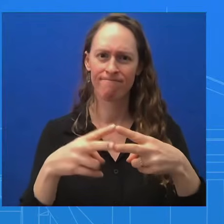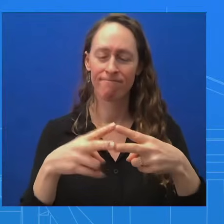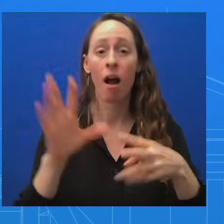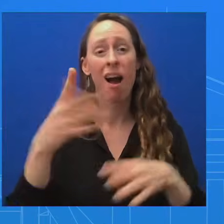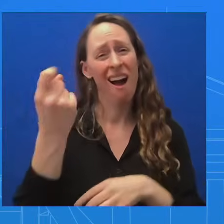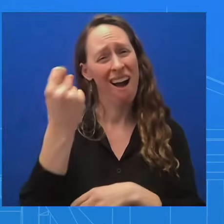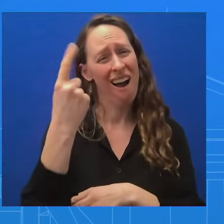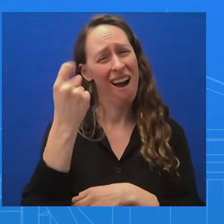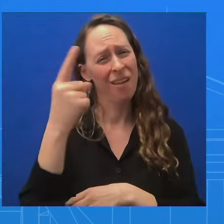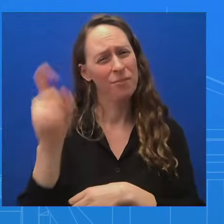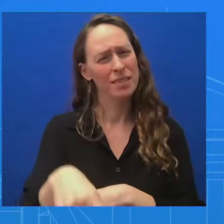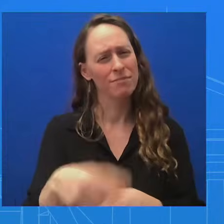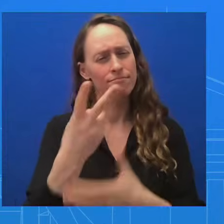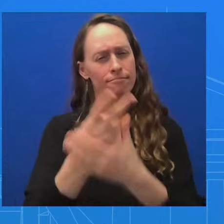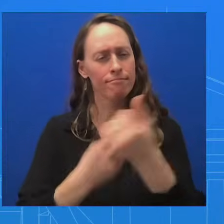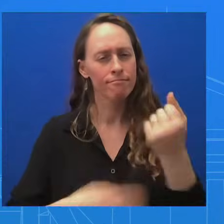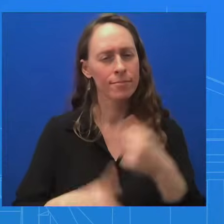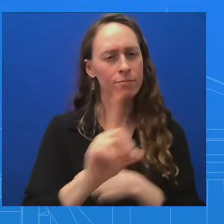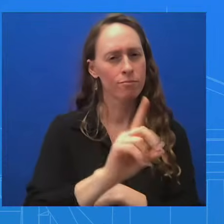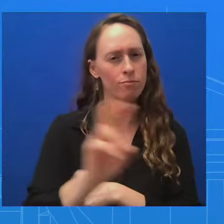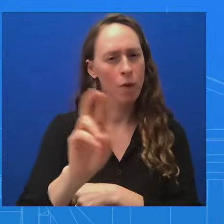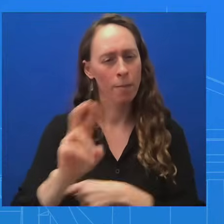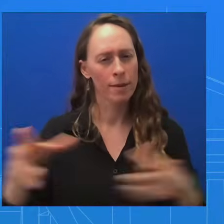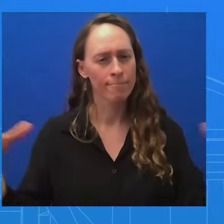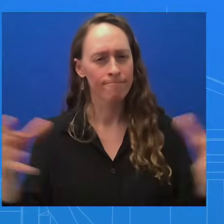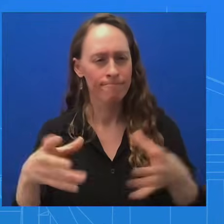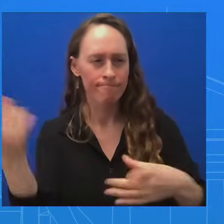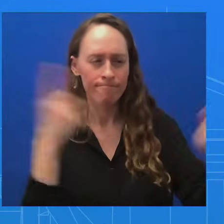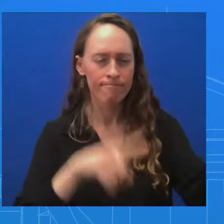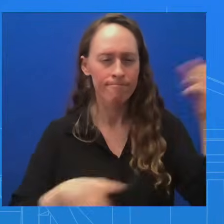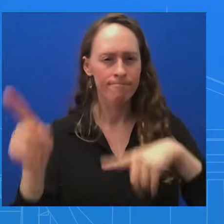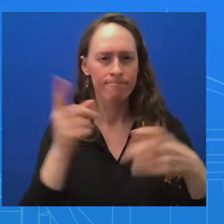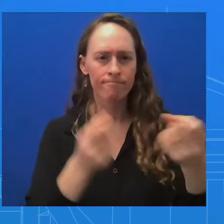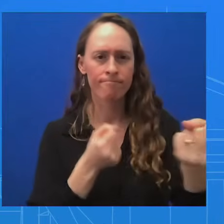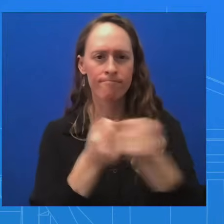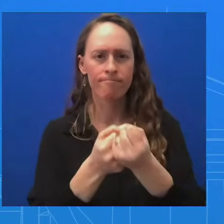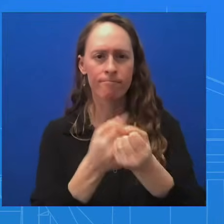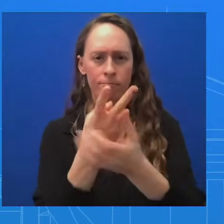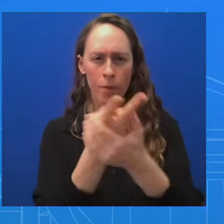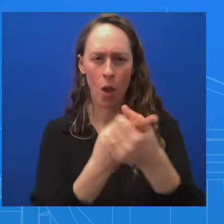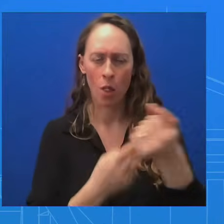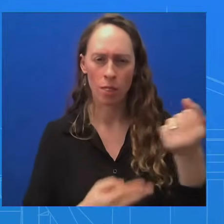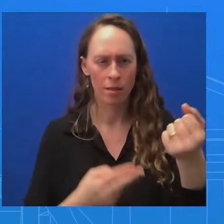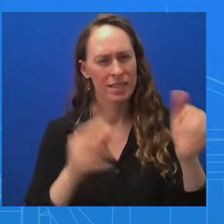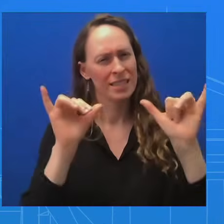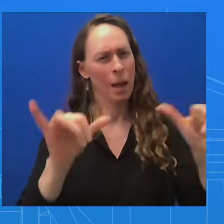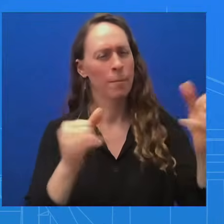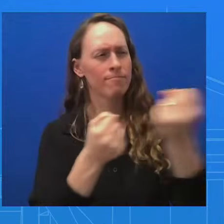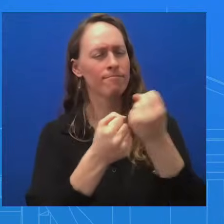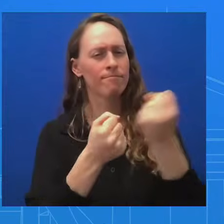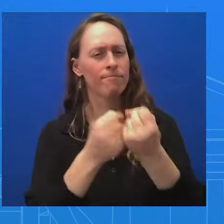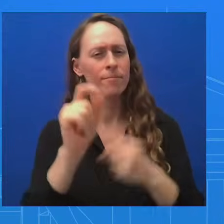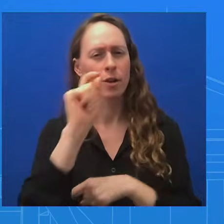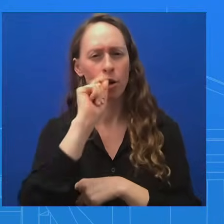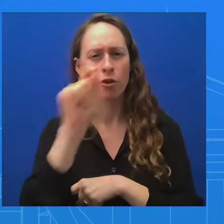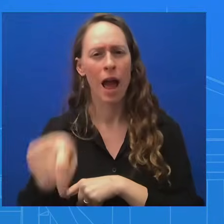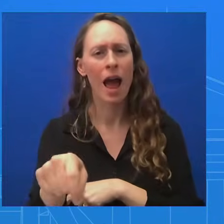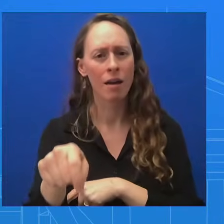We need to figure out how to make sure we support Ukraine. We need to figure out how to make sure we deal with the border security," I think that's important.